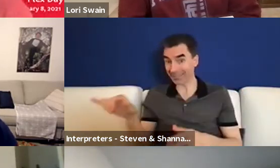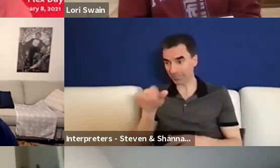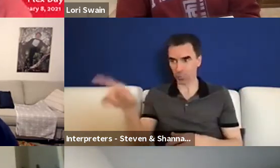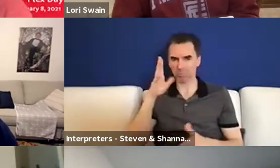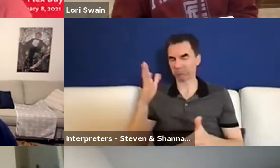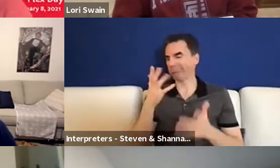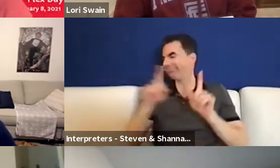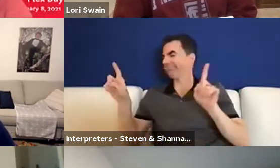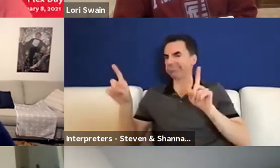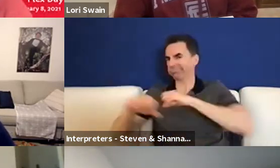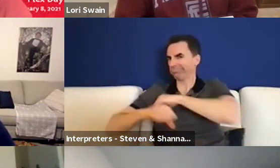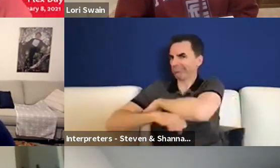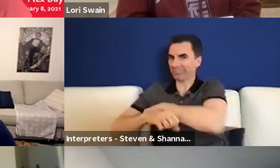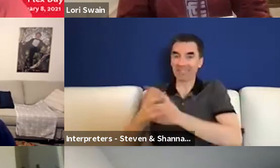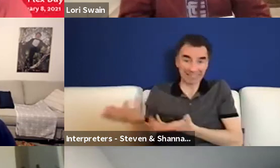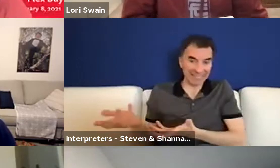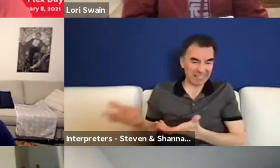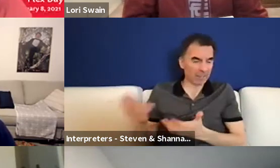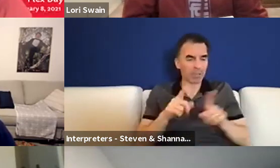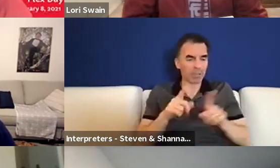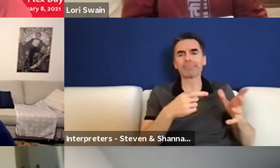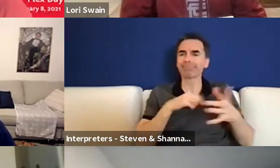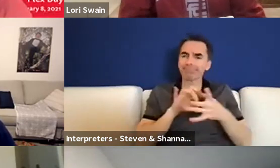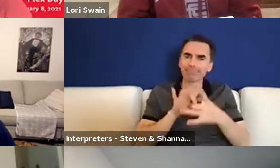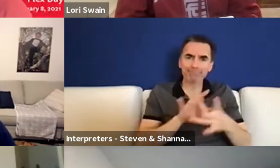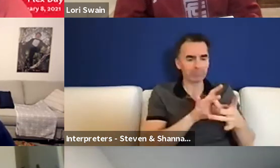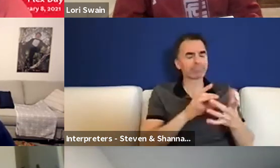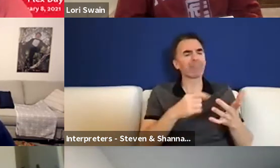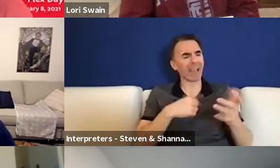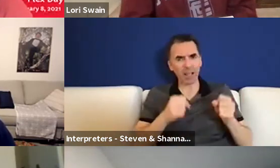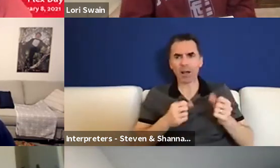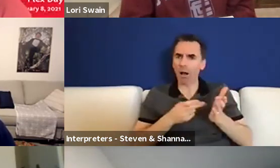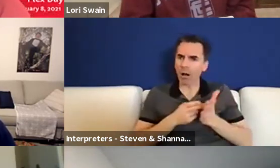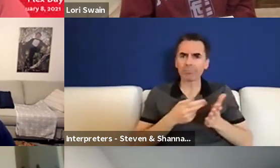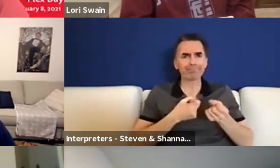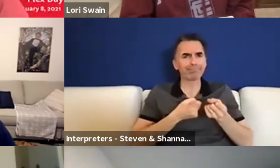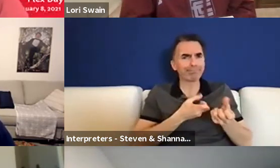this is what the students seen, and this is why I feel the way I do and then they can tell me why they feel the way that they do.